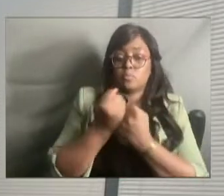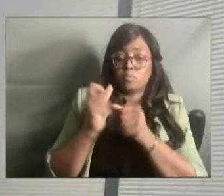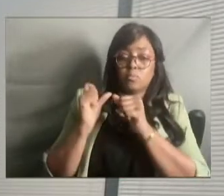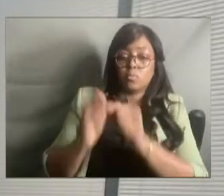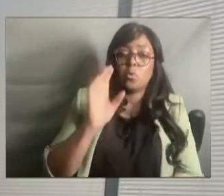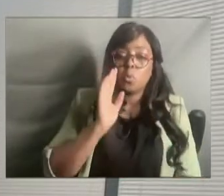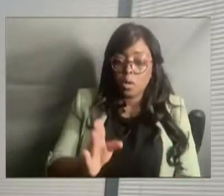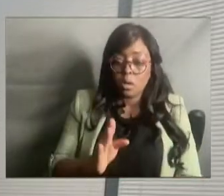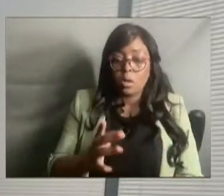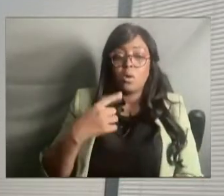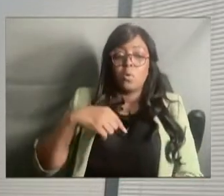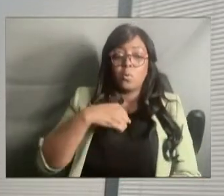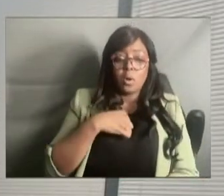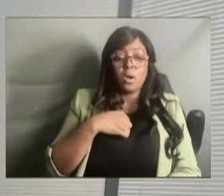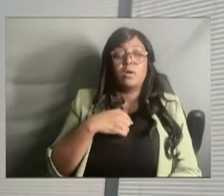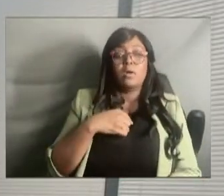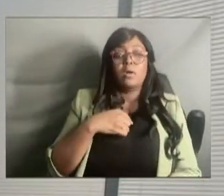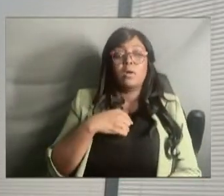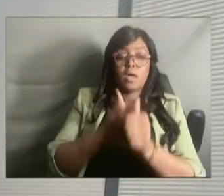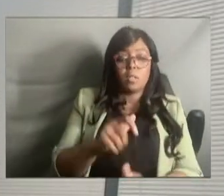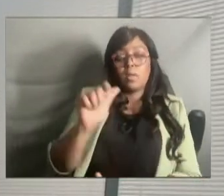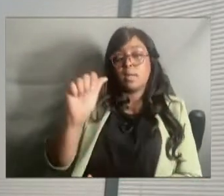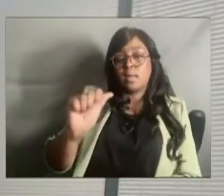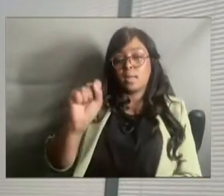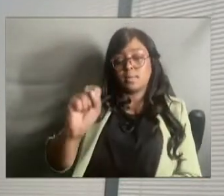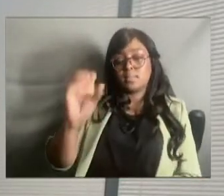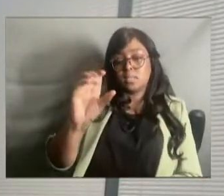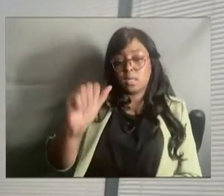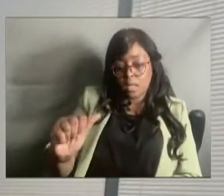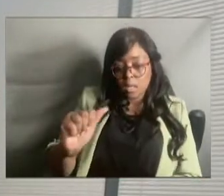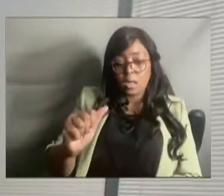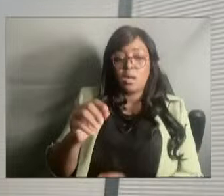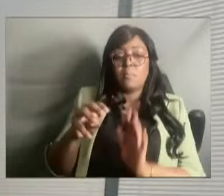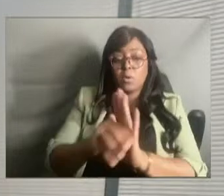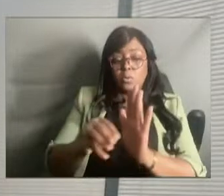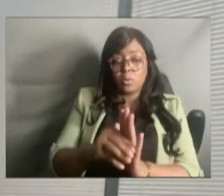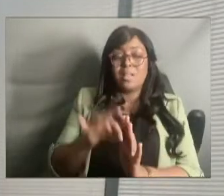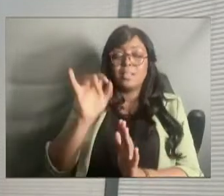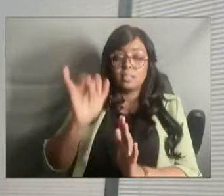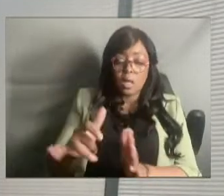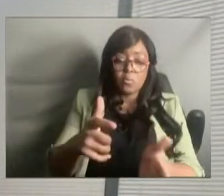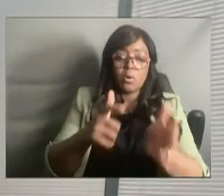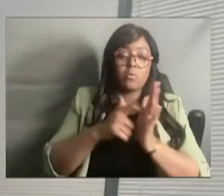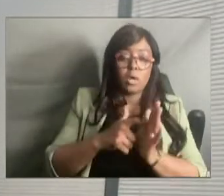high school for them, and that we're following the Asca model,